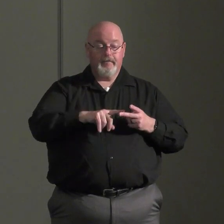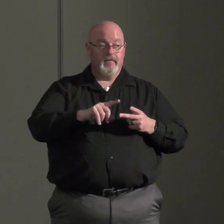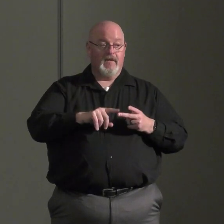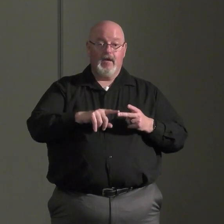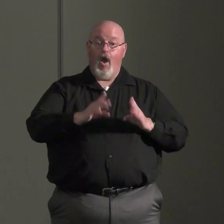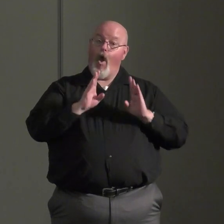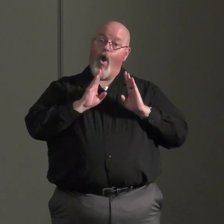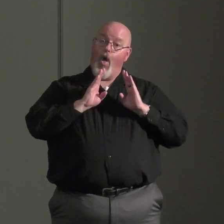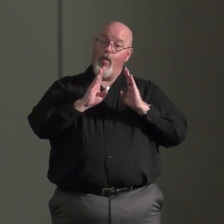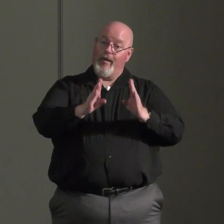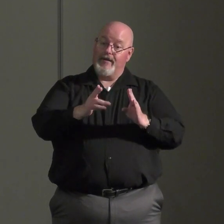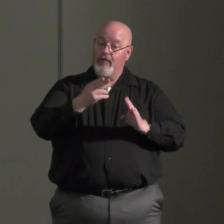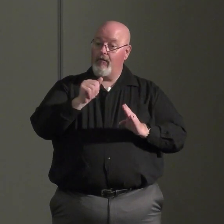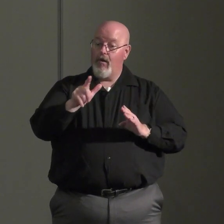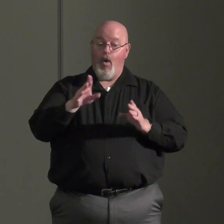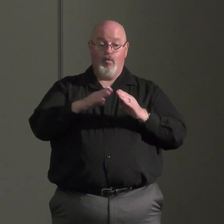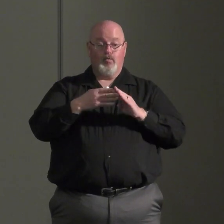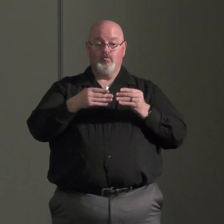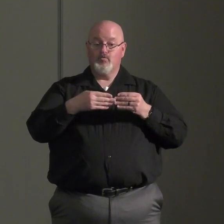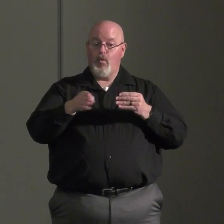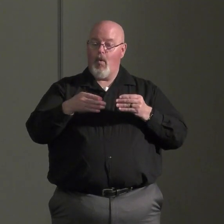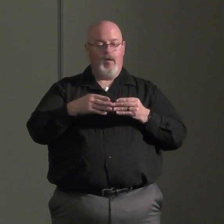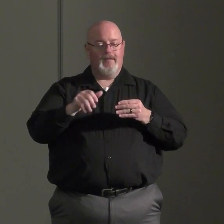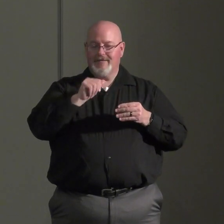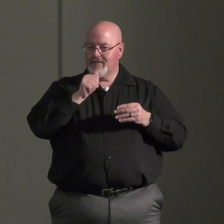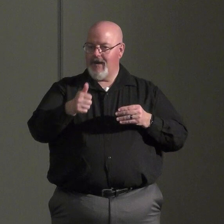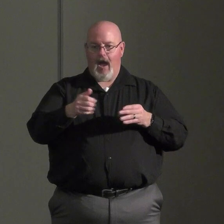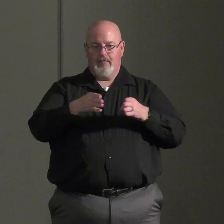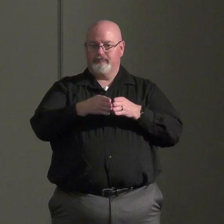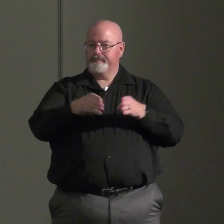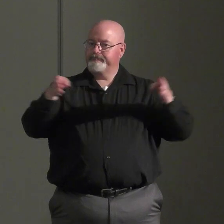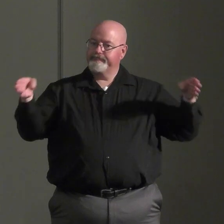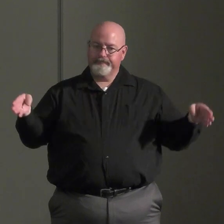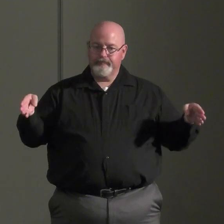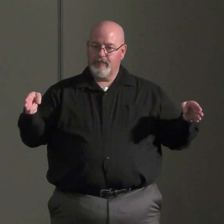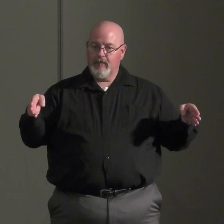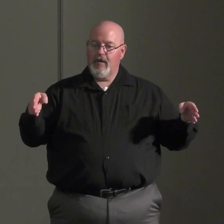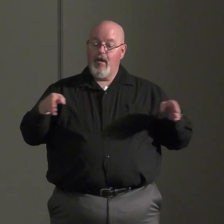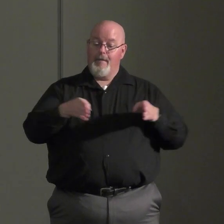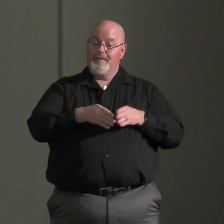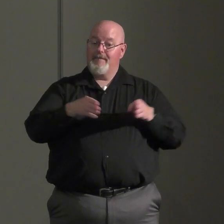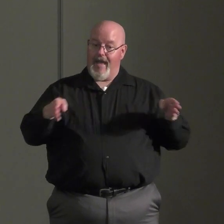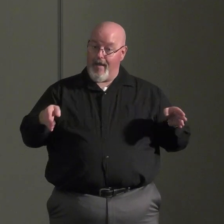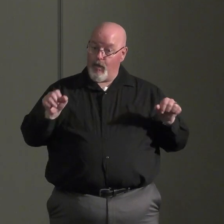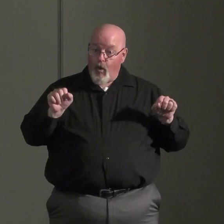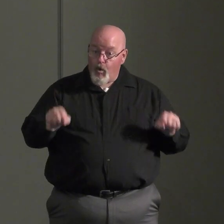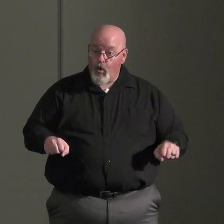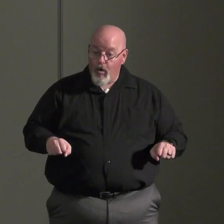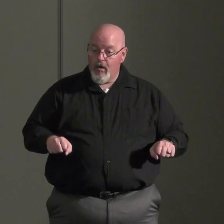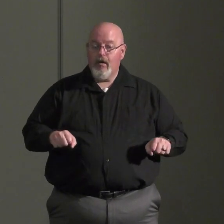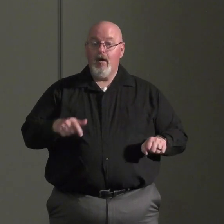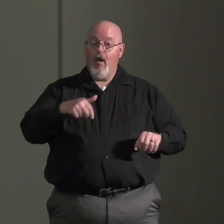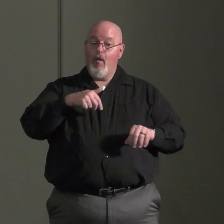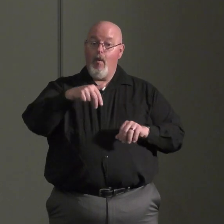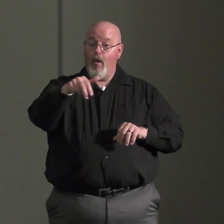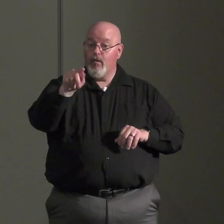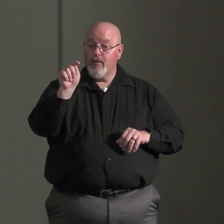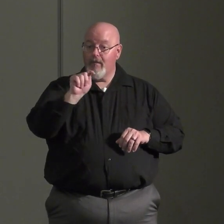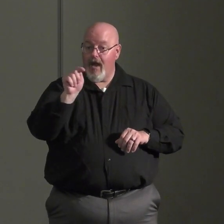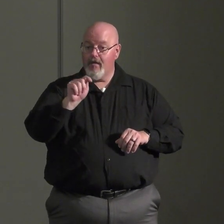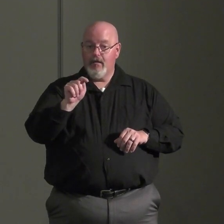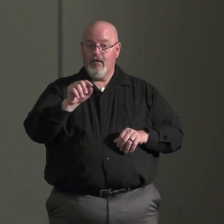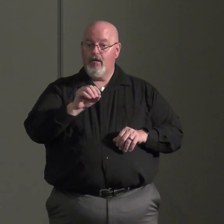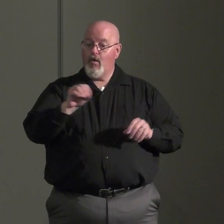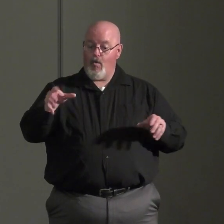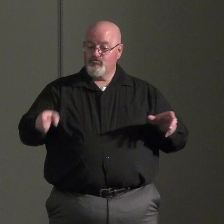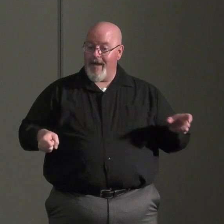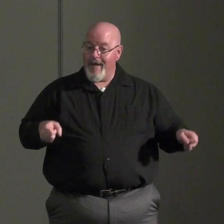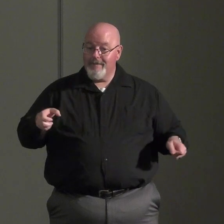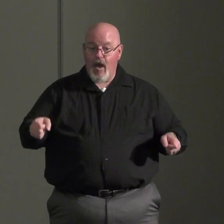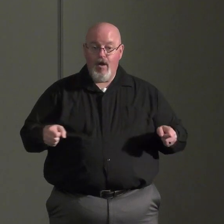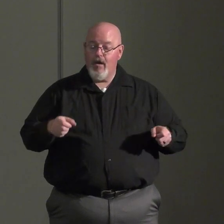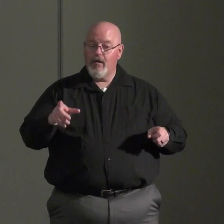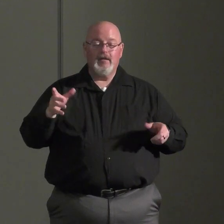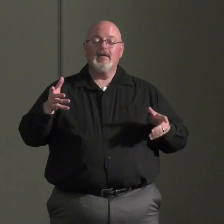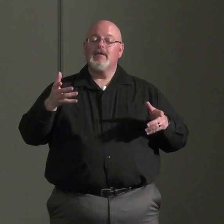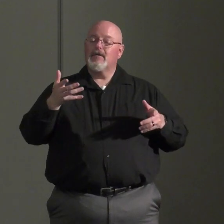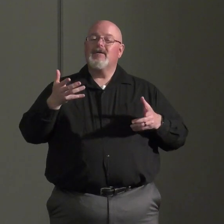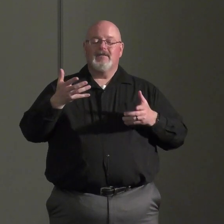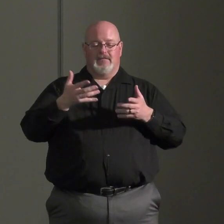hallways doorways are not the maximum width no grab bars in the bathroom. All of these things.